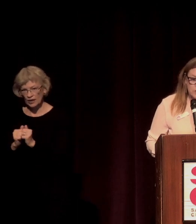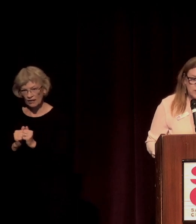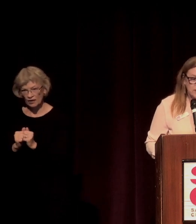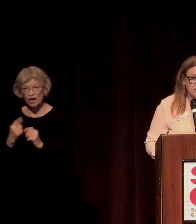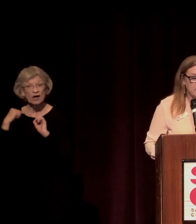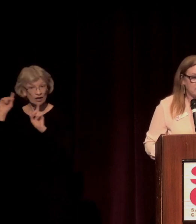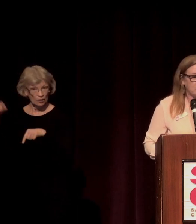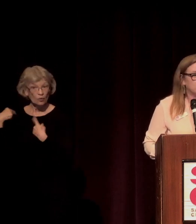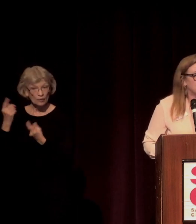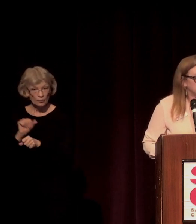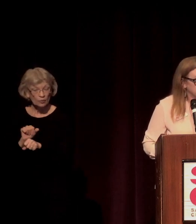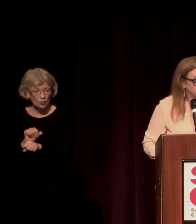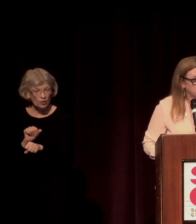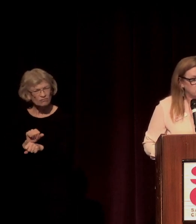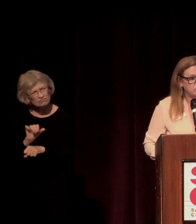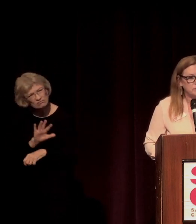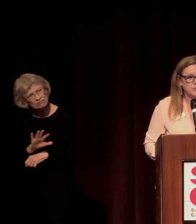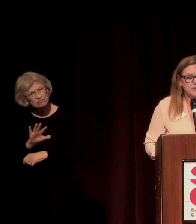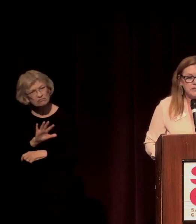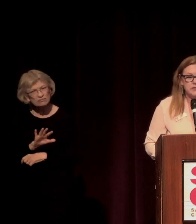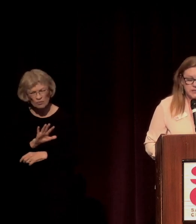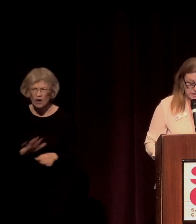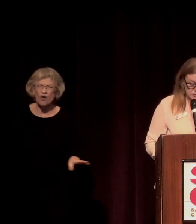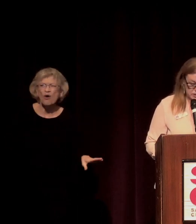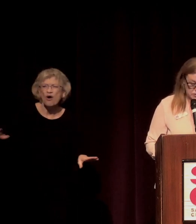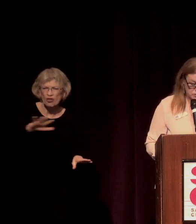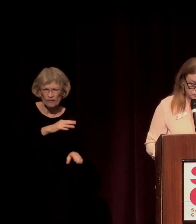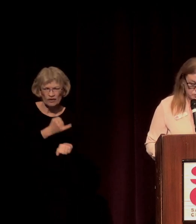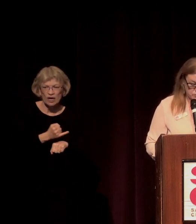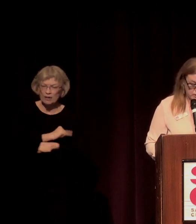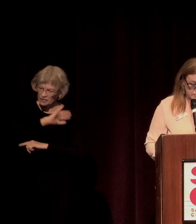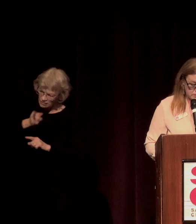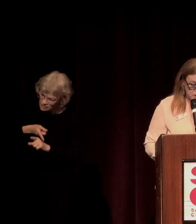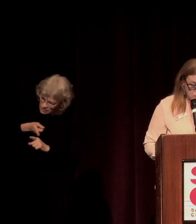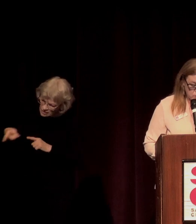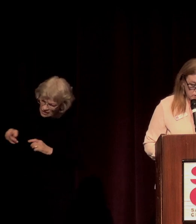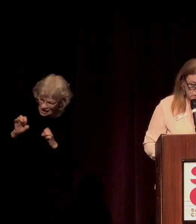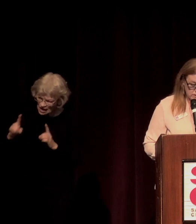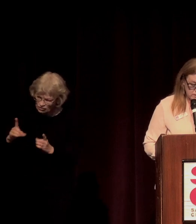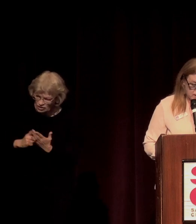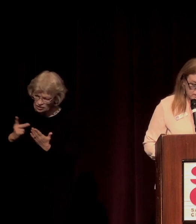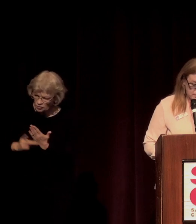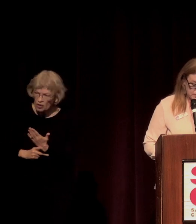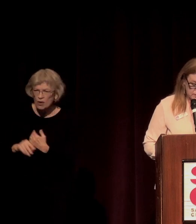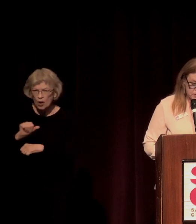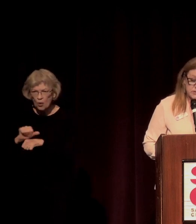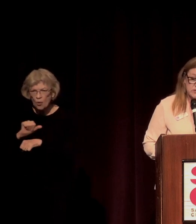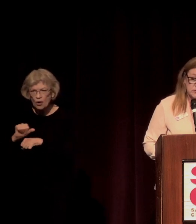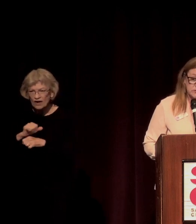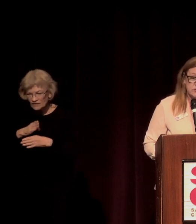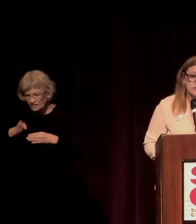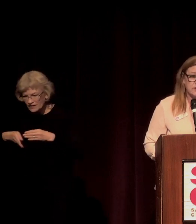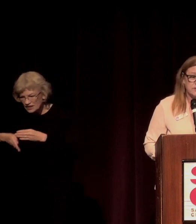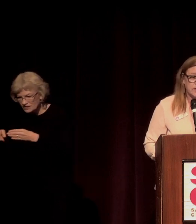brought to you last fall when we were first coming together. So we have been working across the institution but particularly in